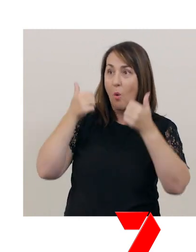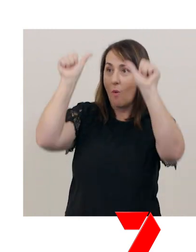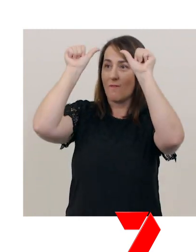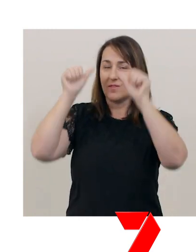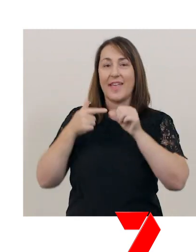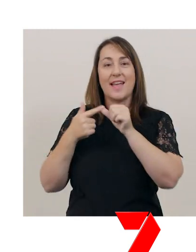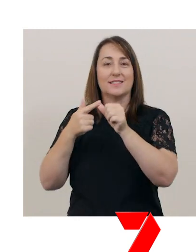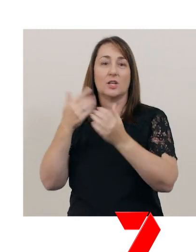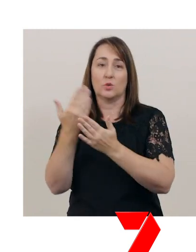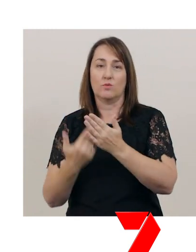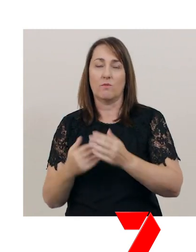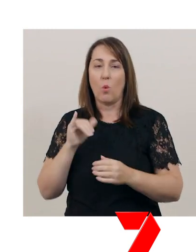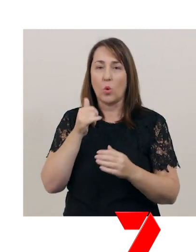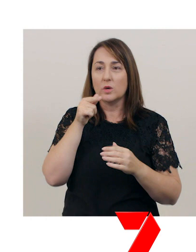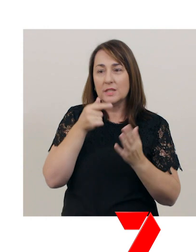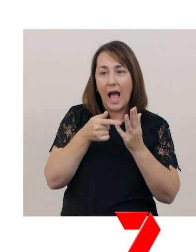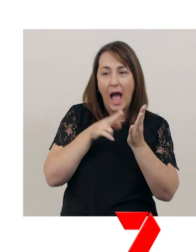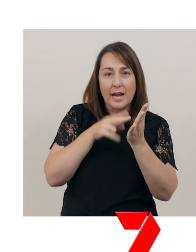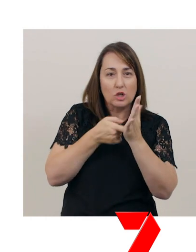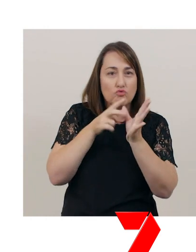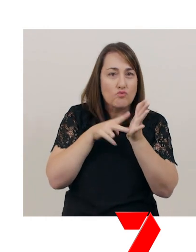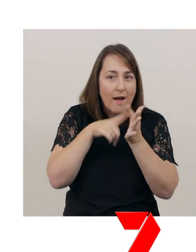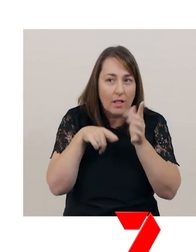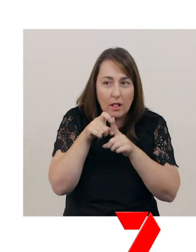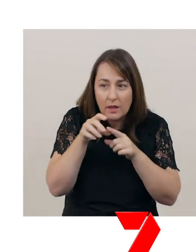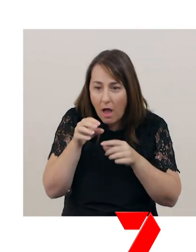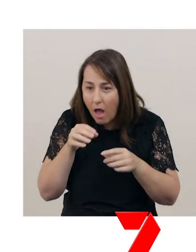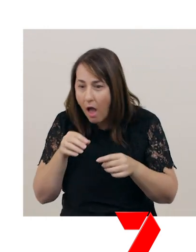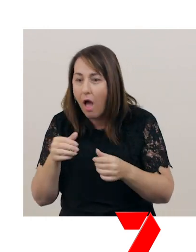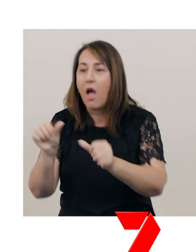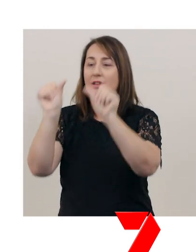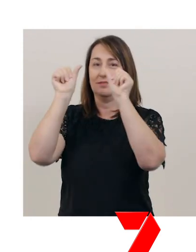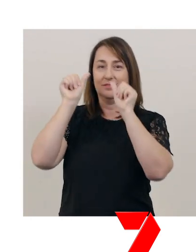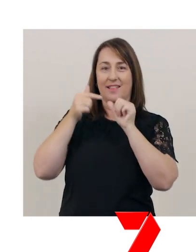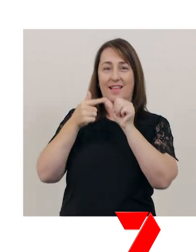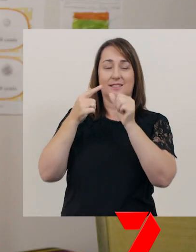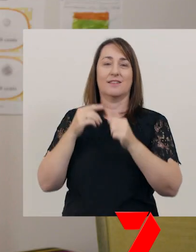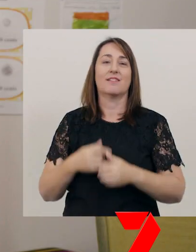or, “She unravelled the answer to the riddle”.